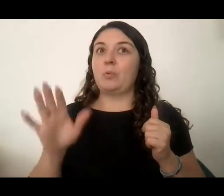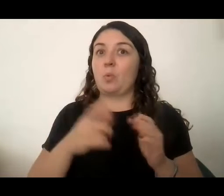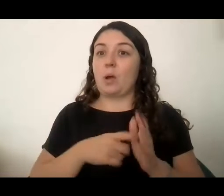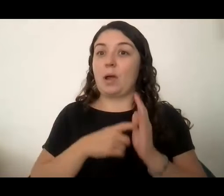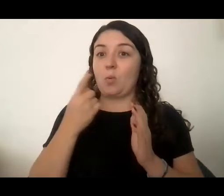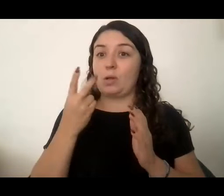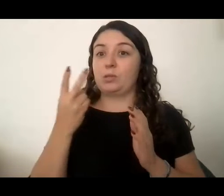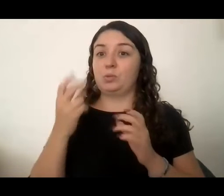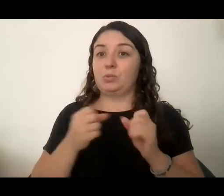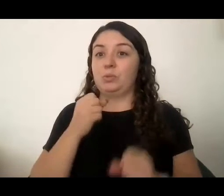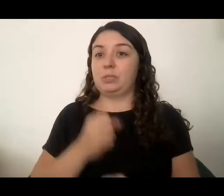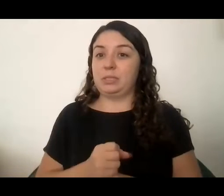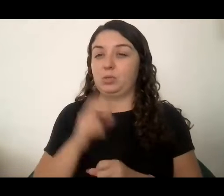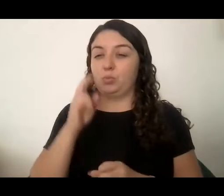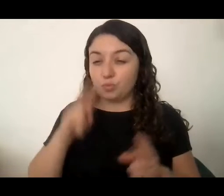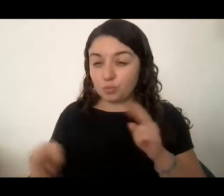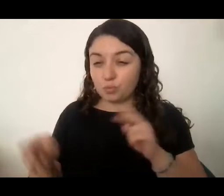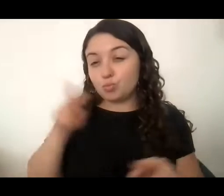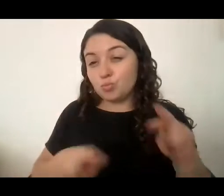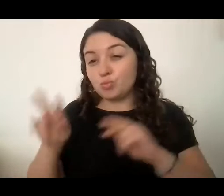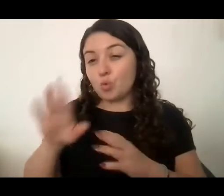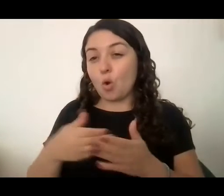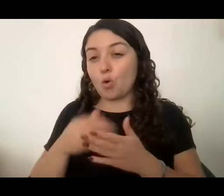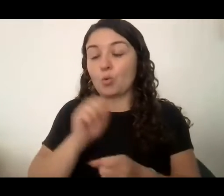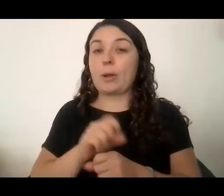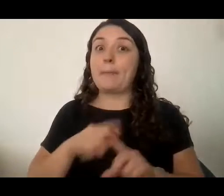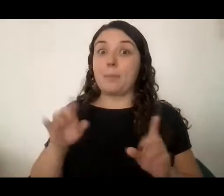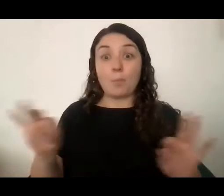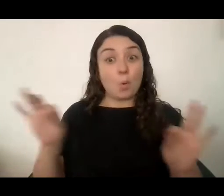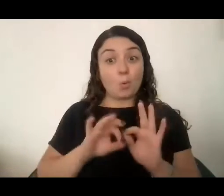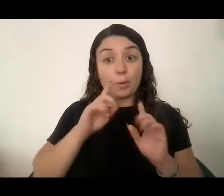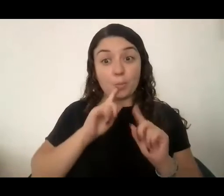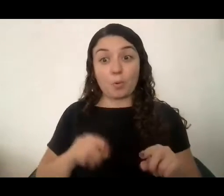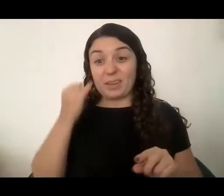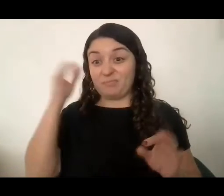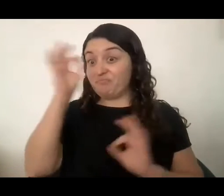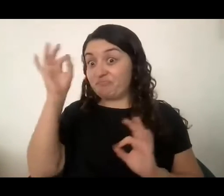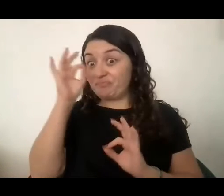work anyway. But it is important to report. If you didn't know and now you do know, it's